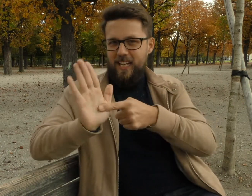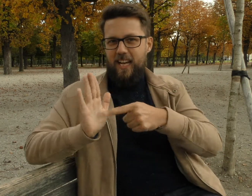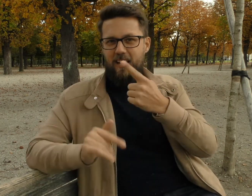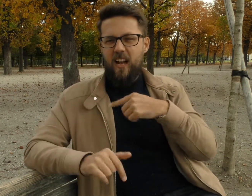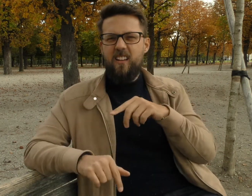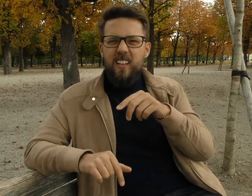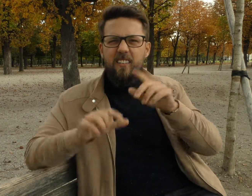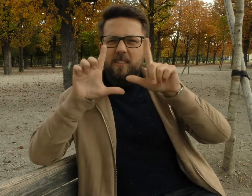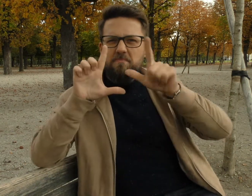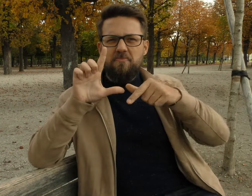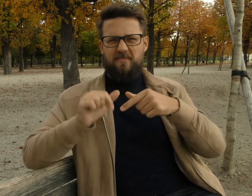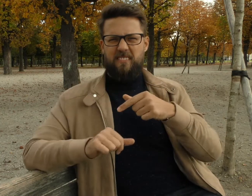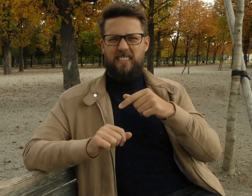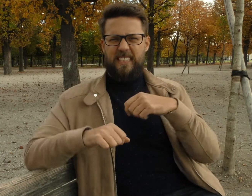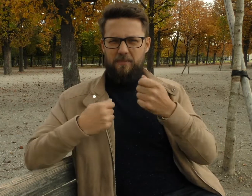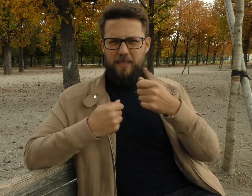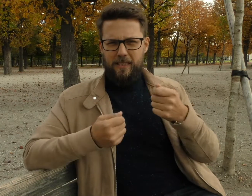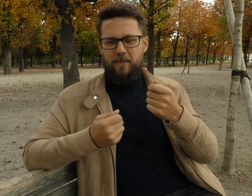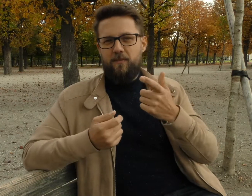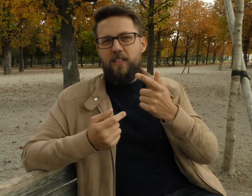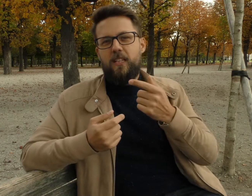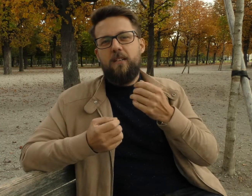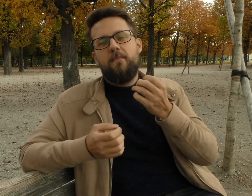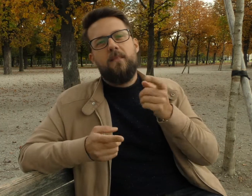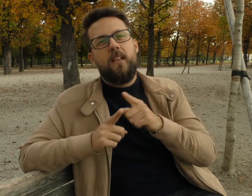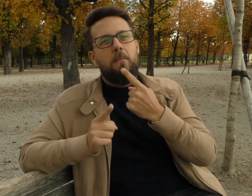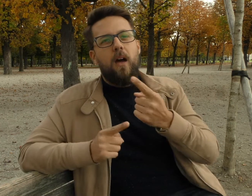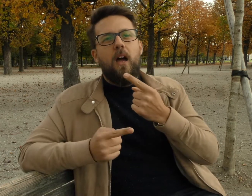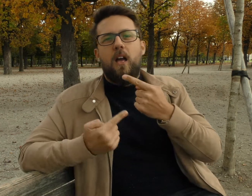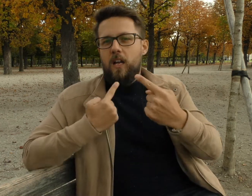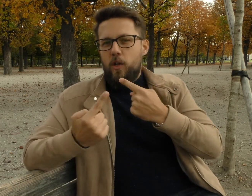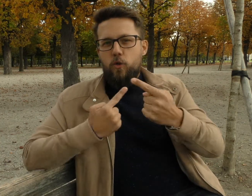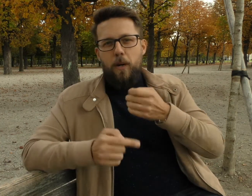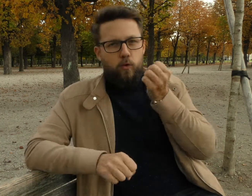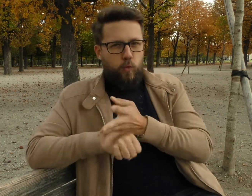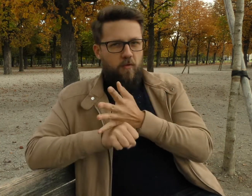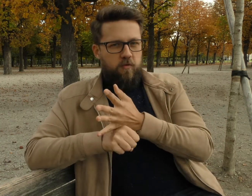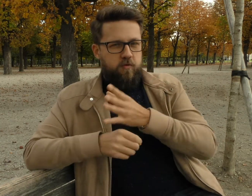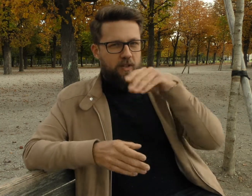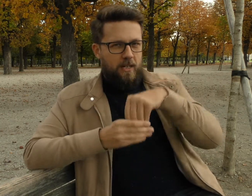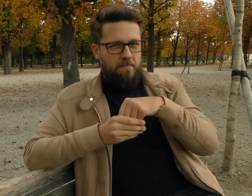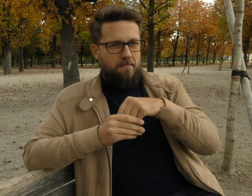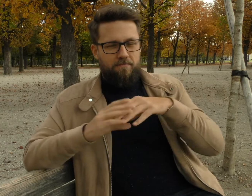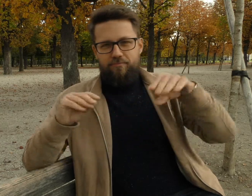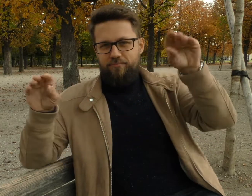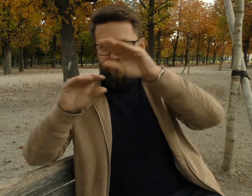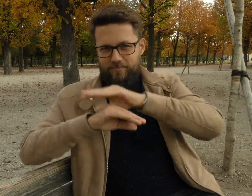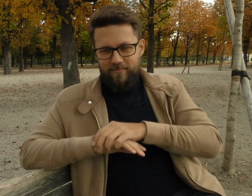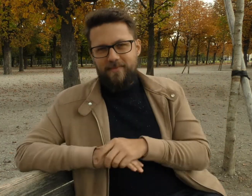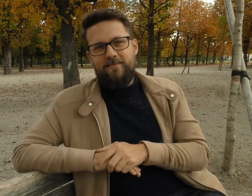that many people simply don't know what's out there. The film is definitely something to talk about.